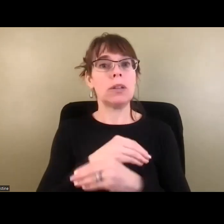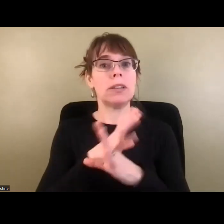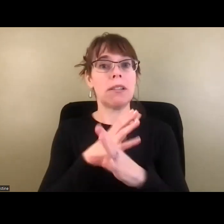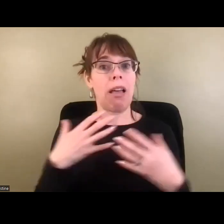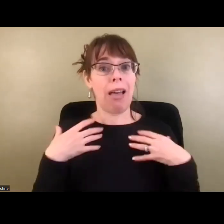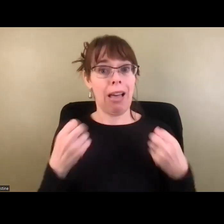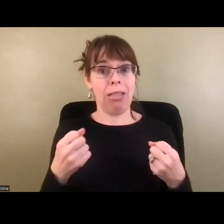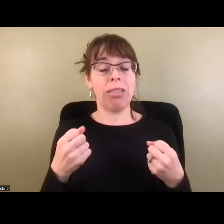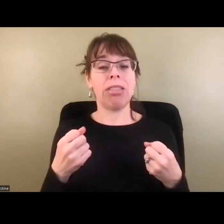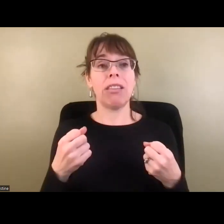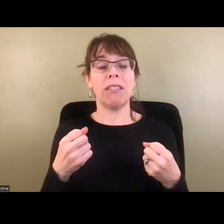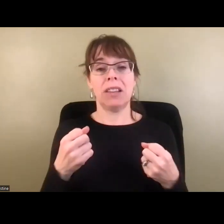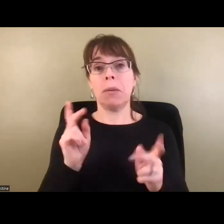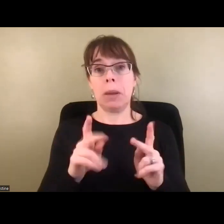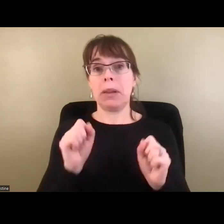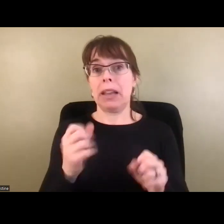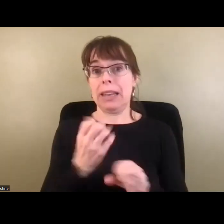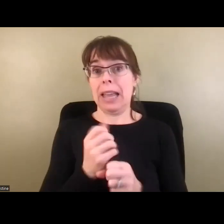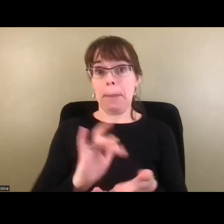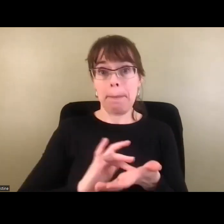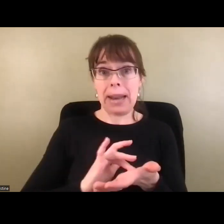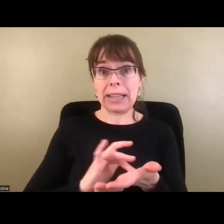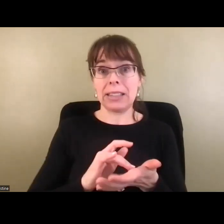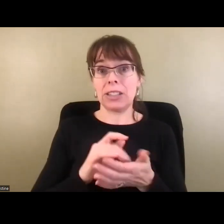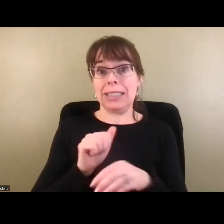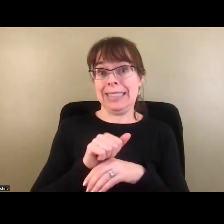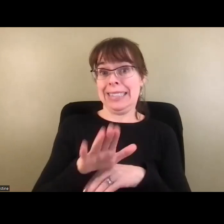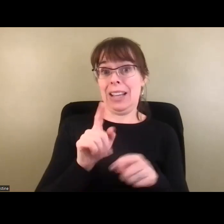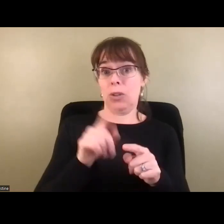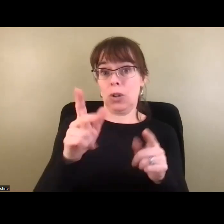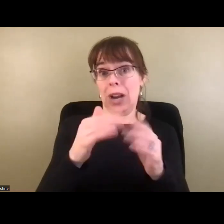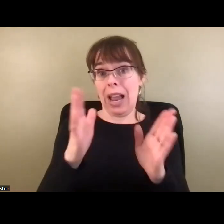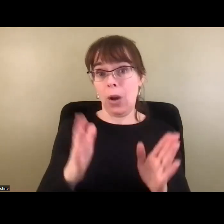partner with, folks can have medication abortion mailed to their either their home,